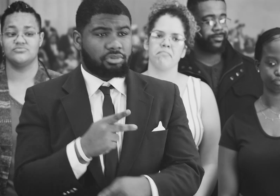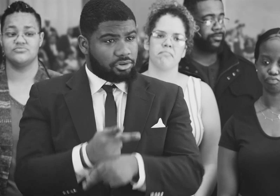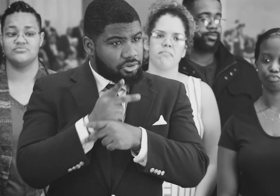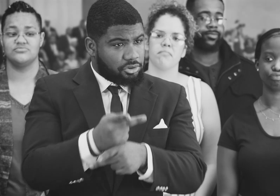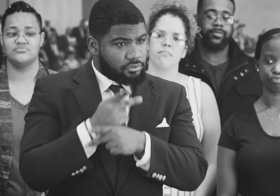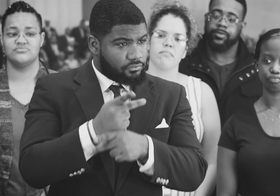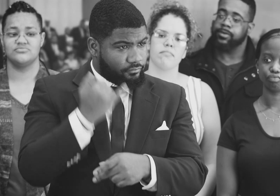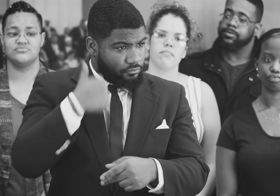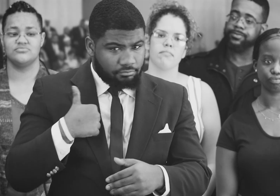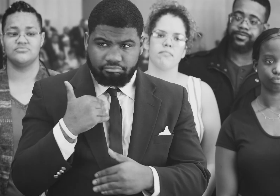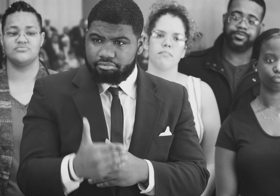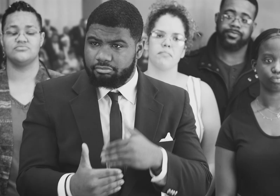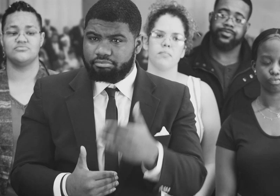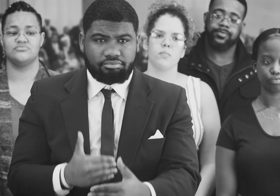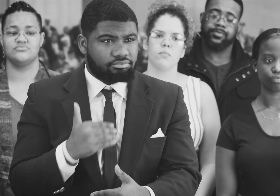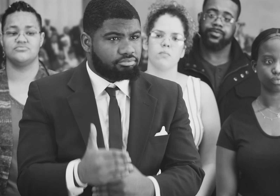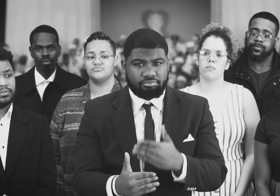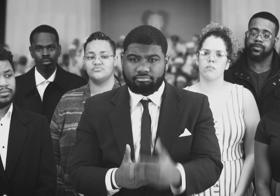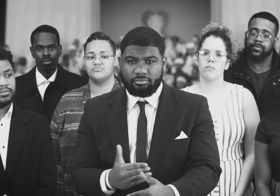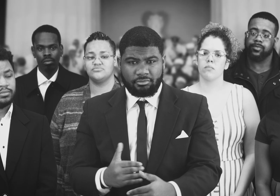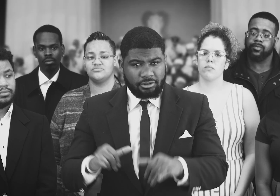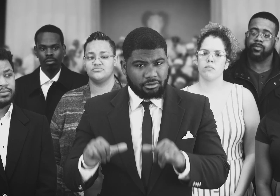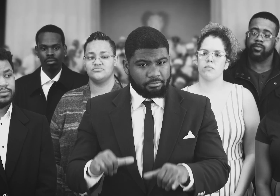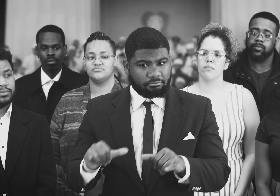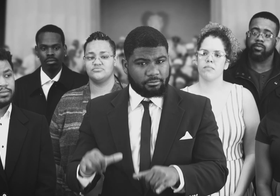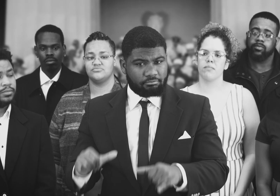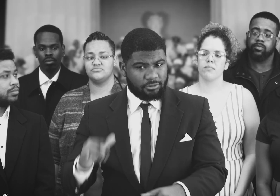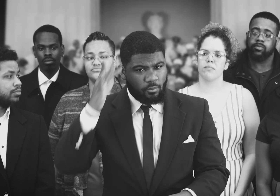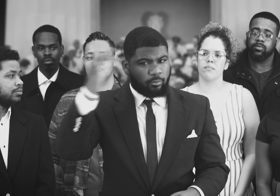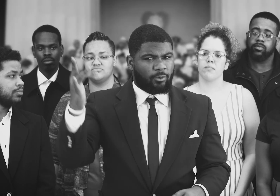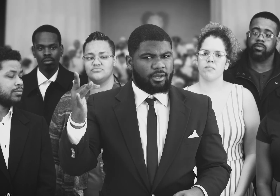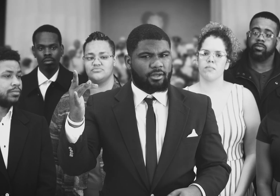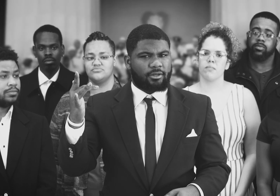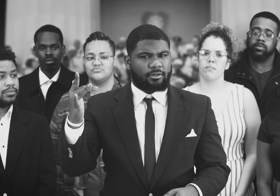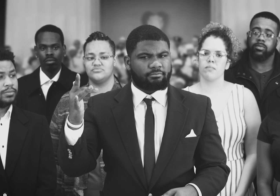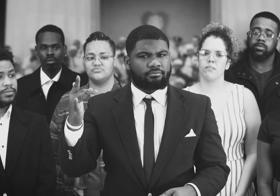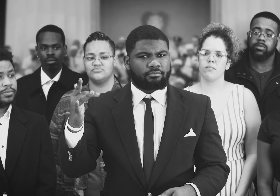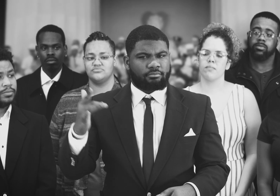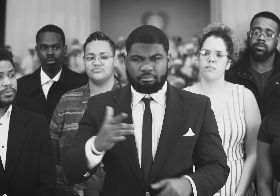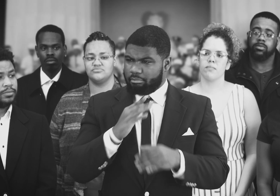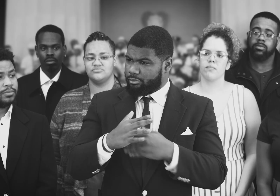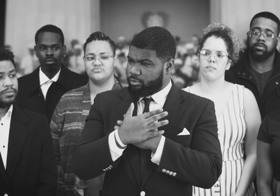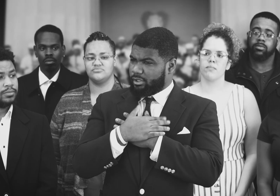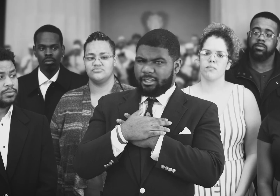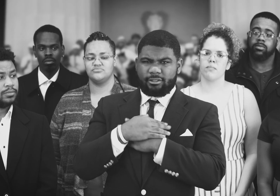the nation returns to business as usual. There will be neither rest nor tranquility in America until